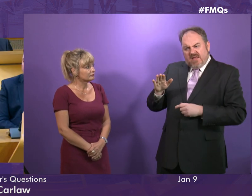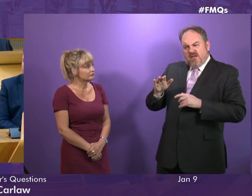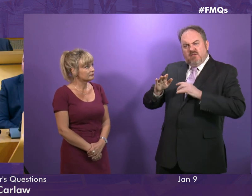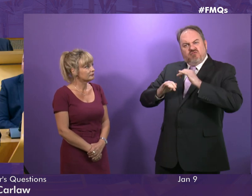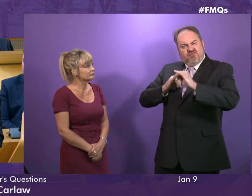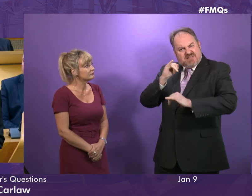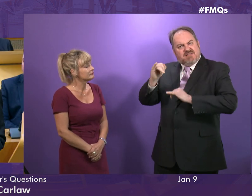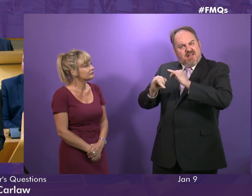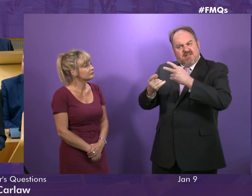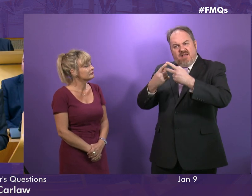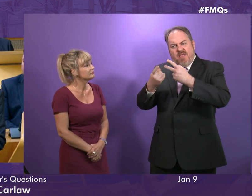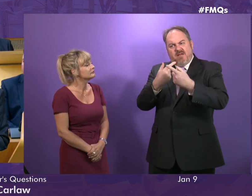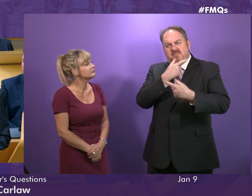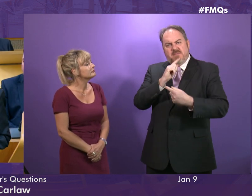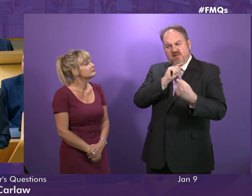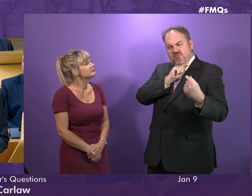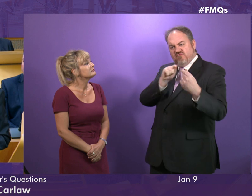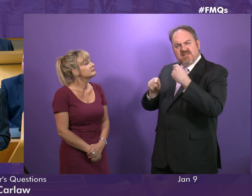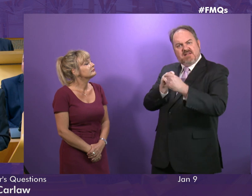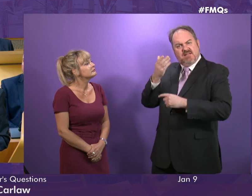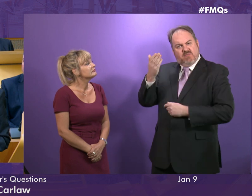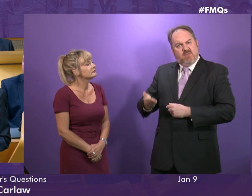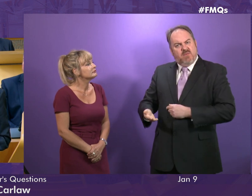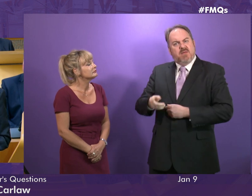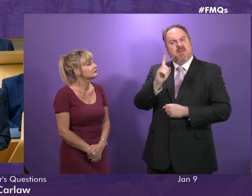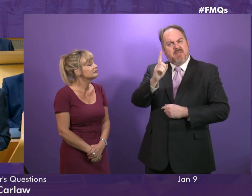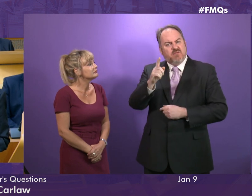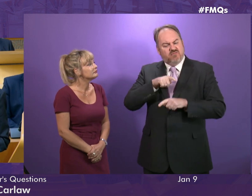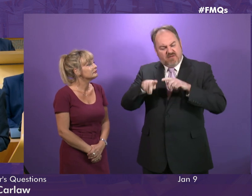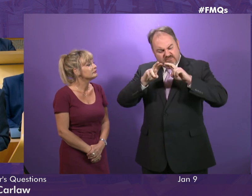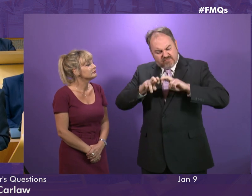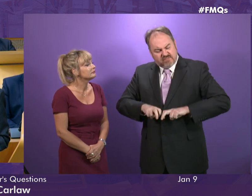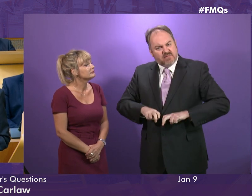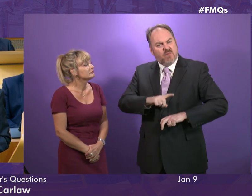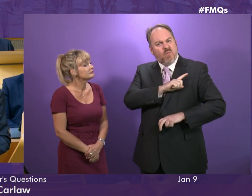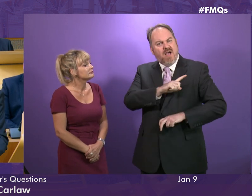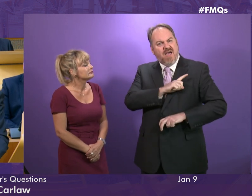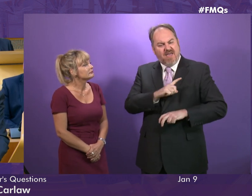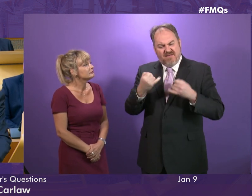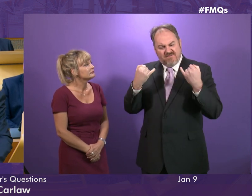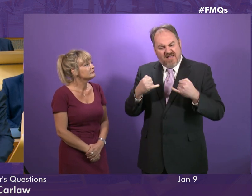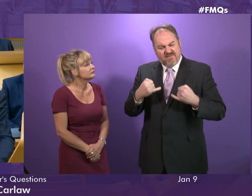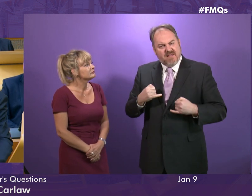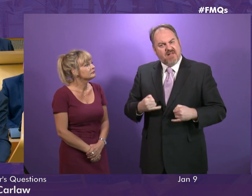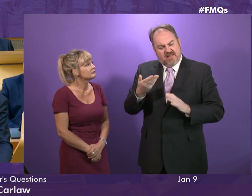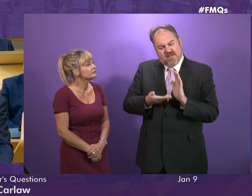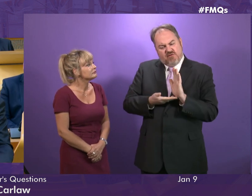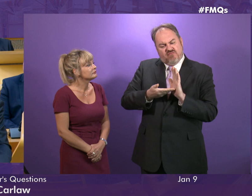critics, the Cabinet Secretary for Education and Skills privately commissioned his officials to probe the increasing failure rate in higher exams. Will the First Minister publish their